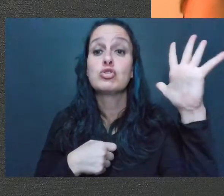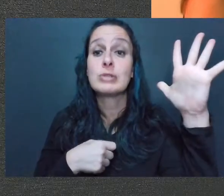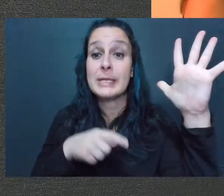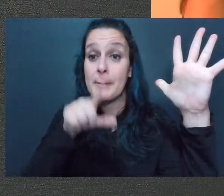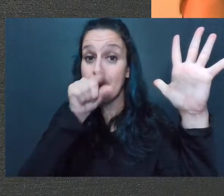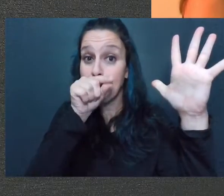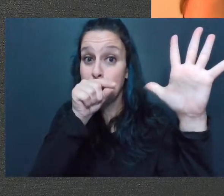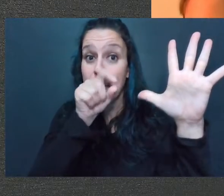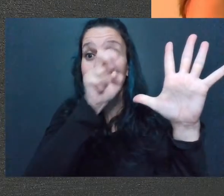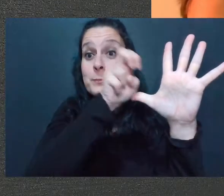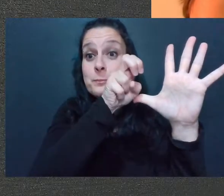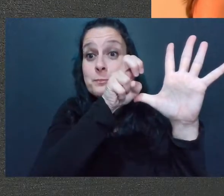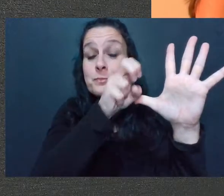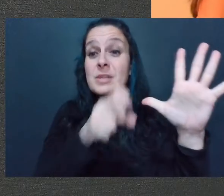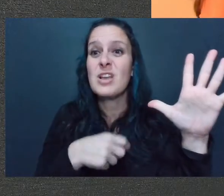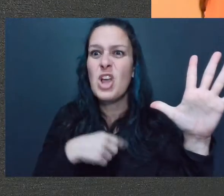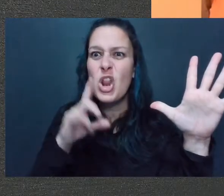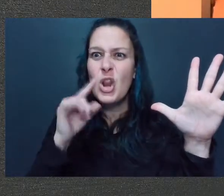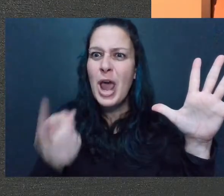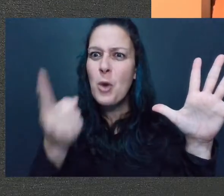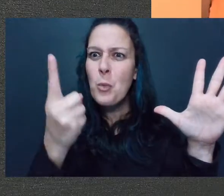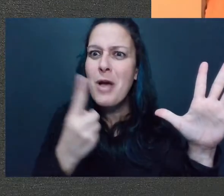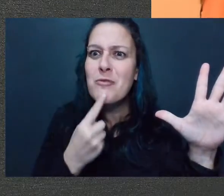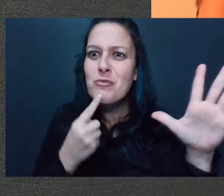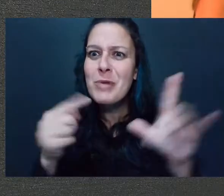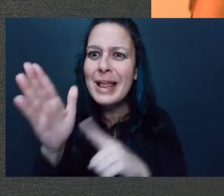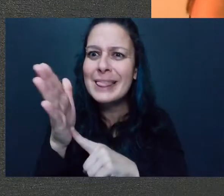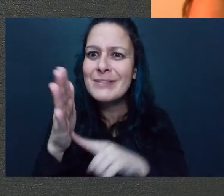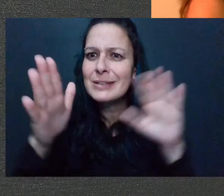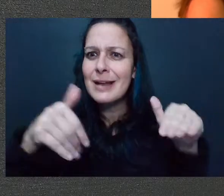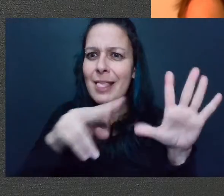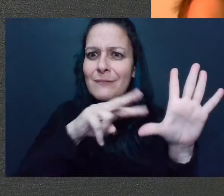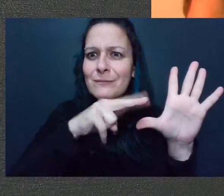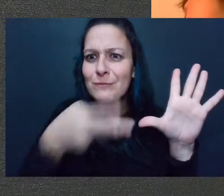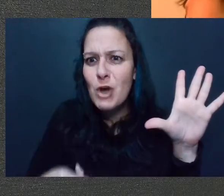looks like one red leaf leftover.